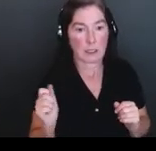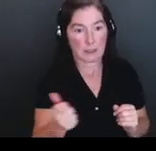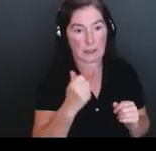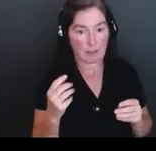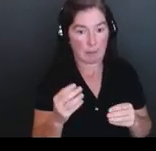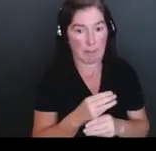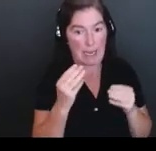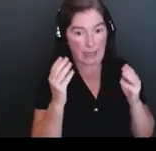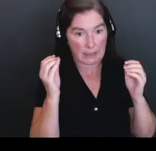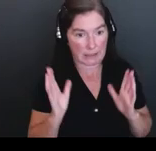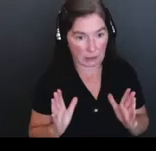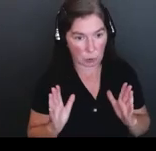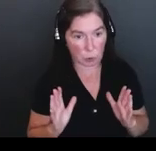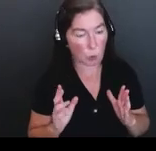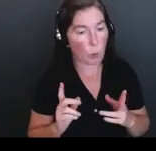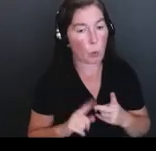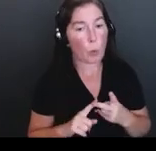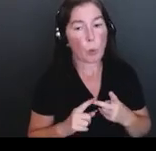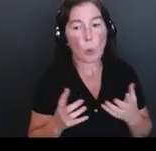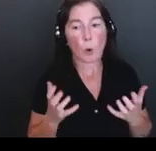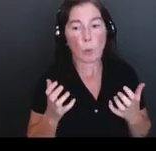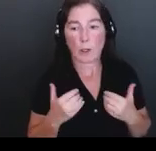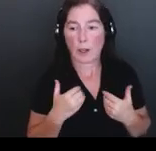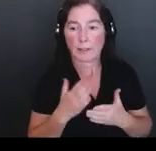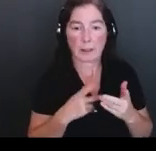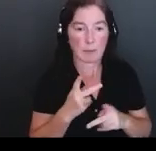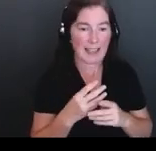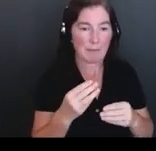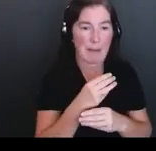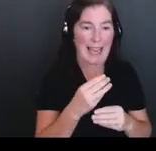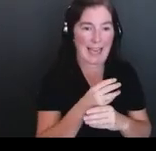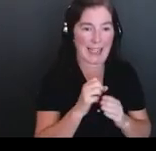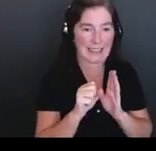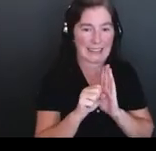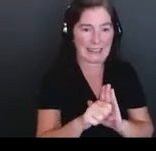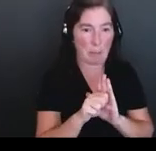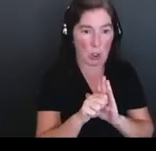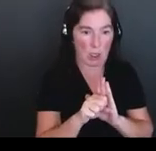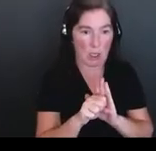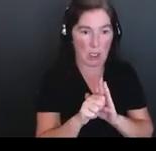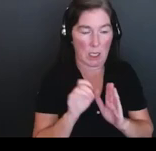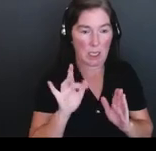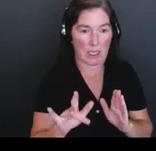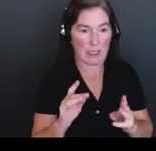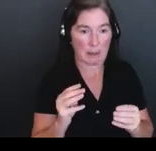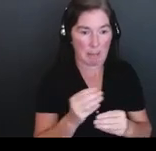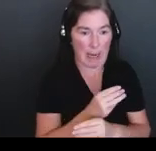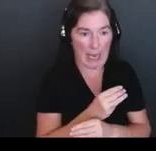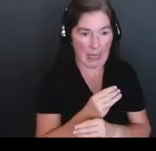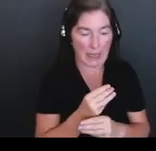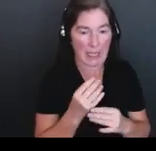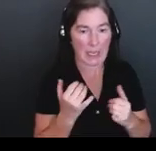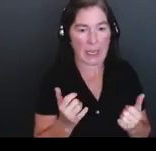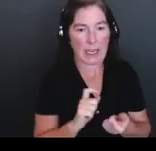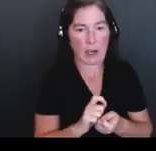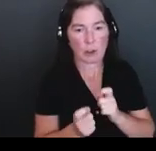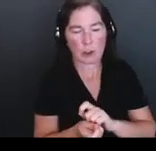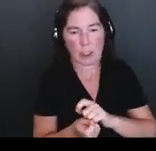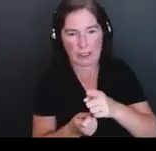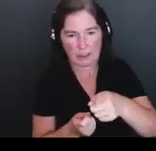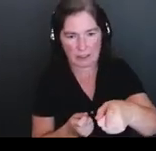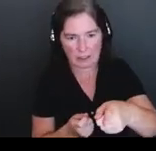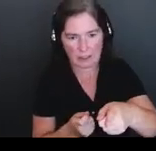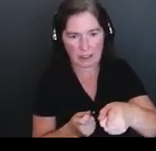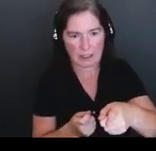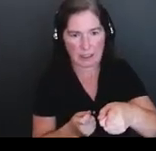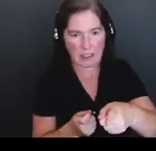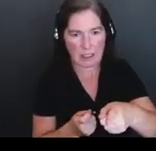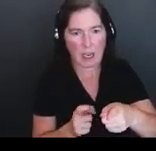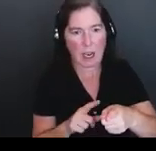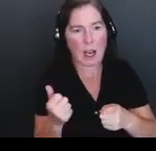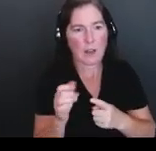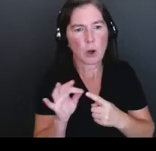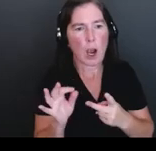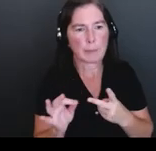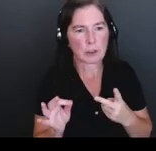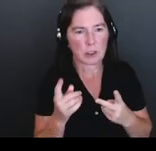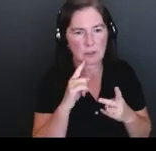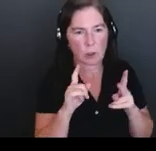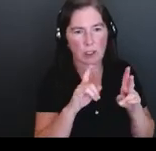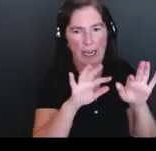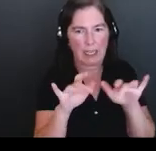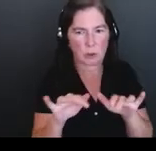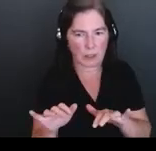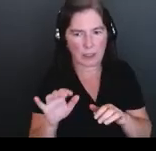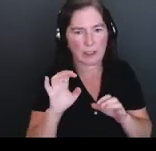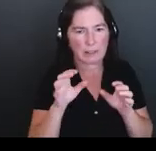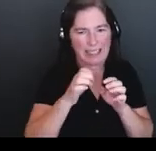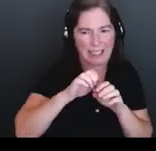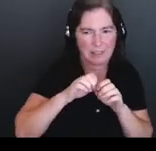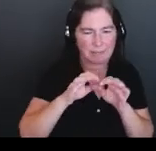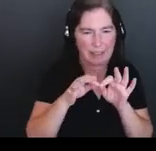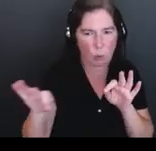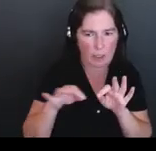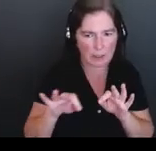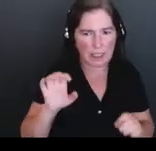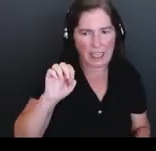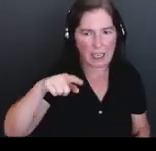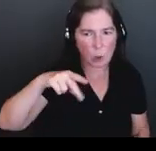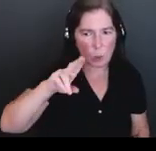There's also the three little dots. You can shuffle options. That just means each kid will get a different assortment of options so depends on which one is at the order that they come in.